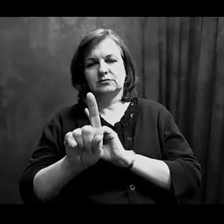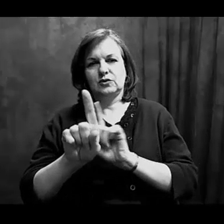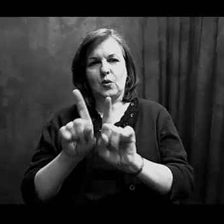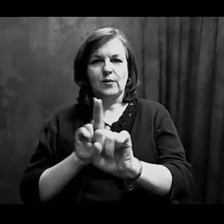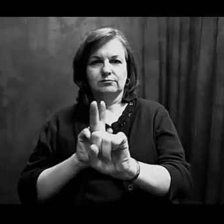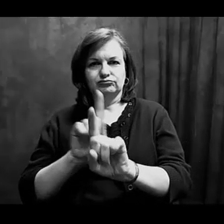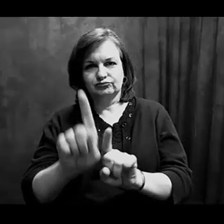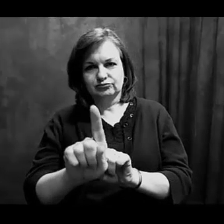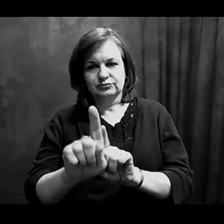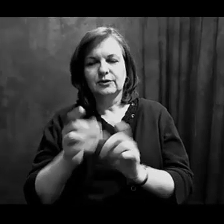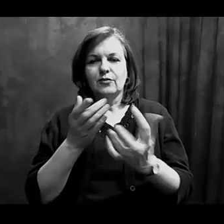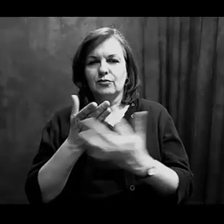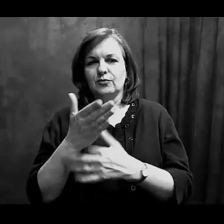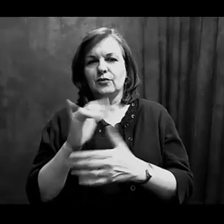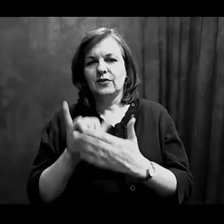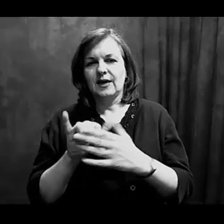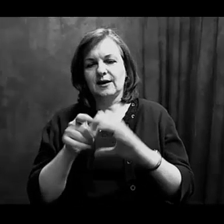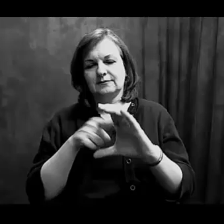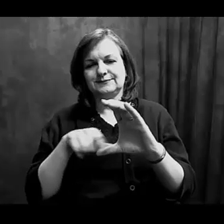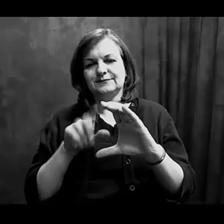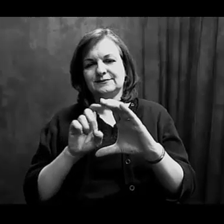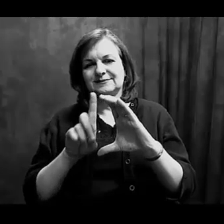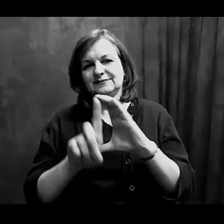through that endothelium